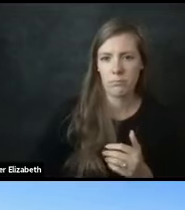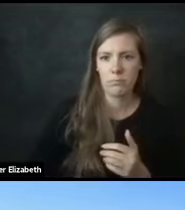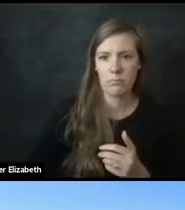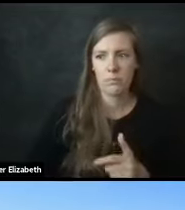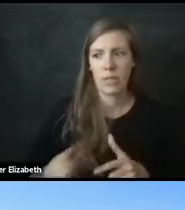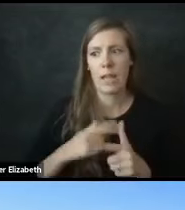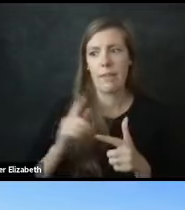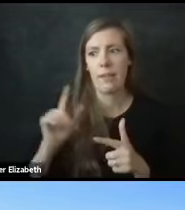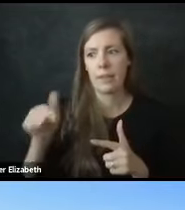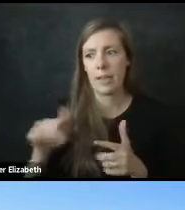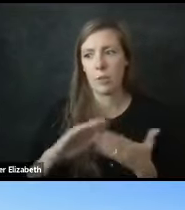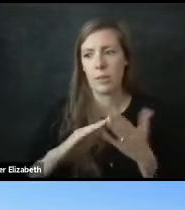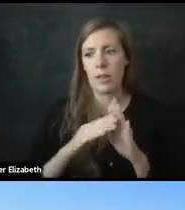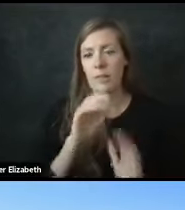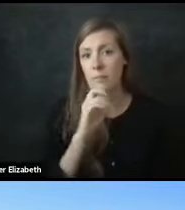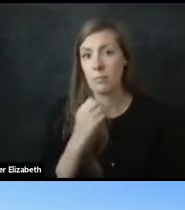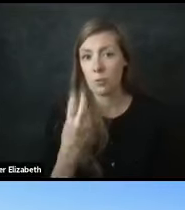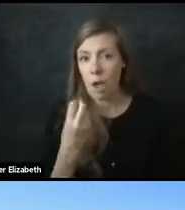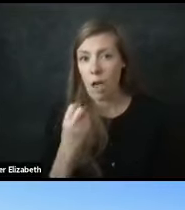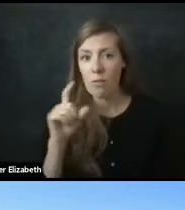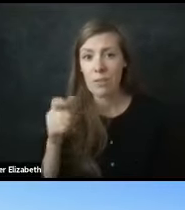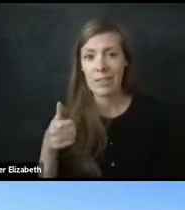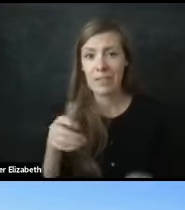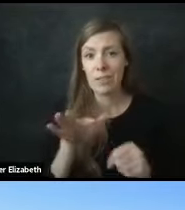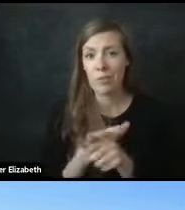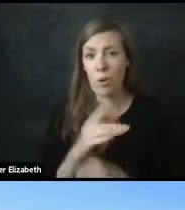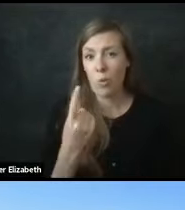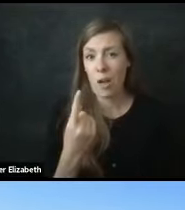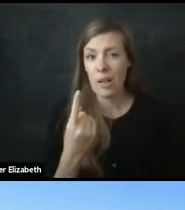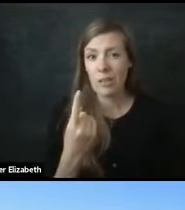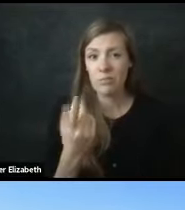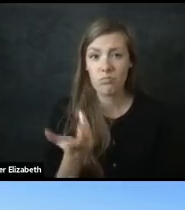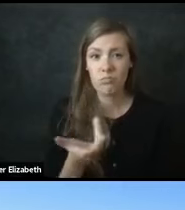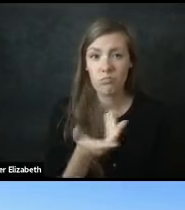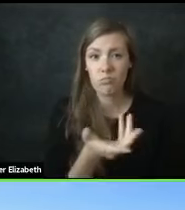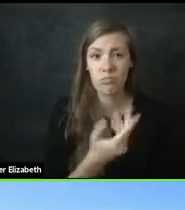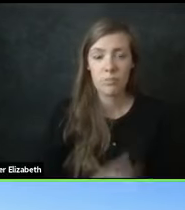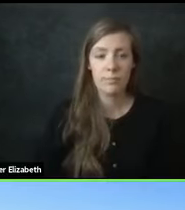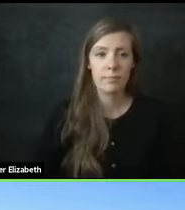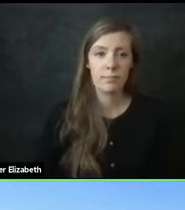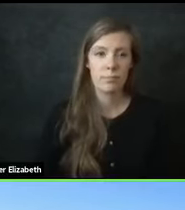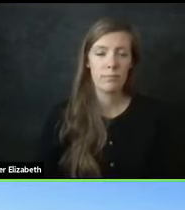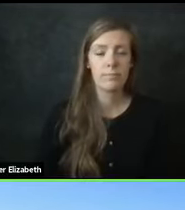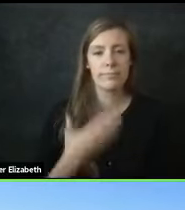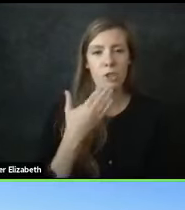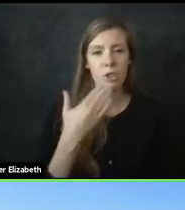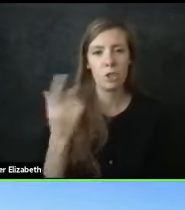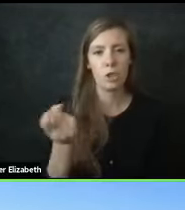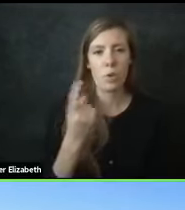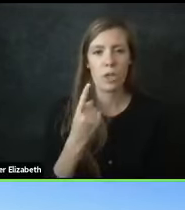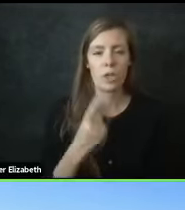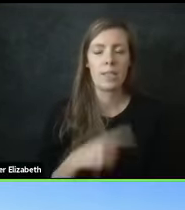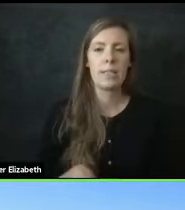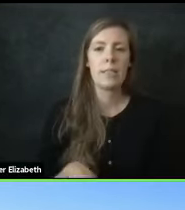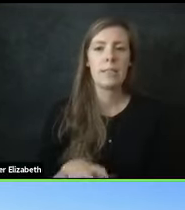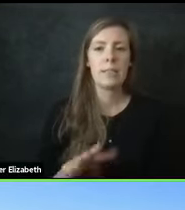years old, will they need a full adult dosage at that point? Yeah. Good question. I would say, just as we said at the